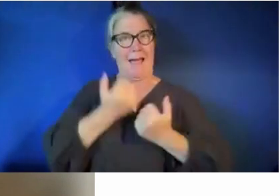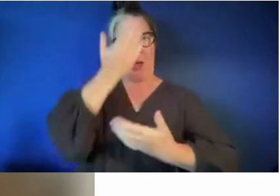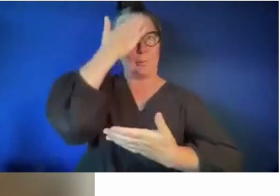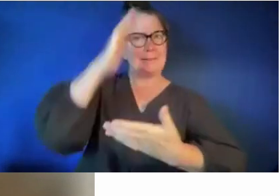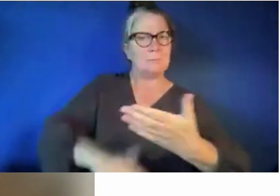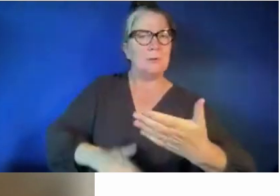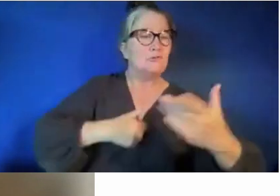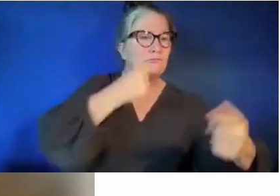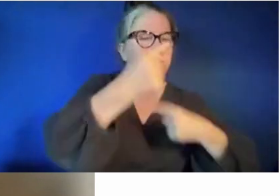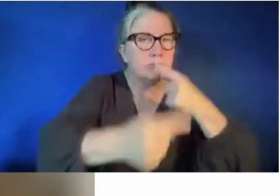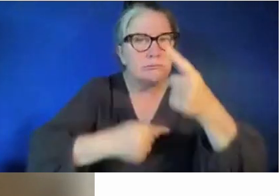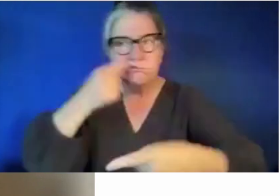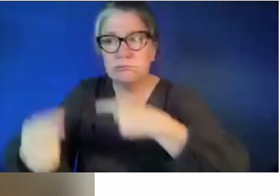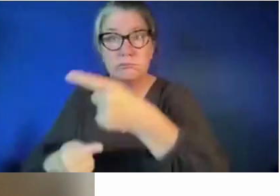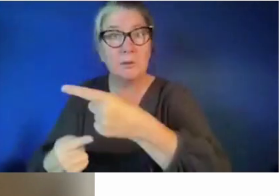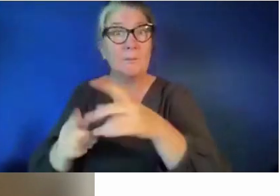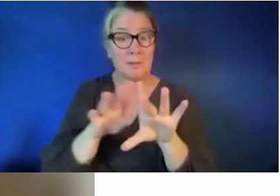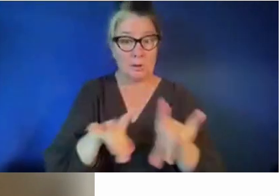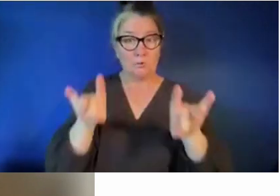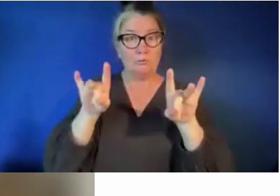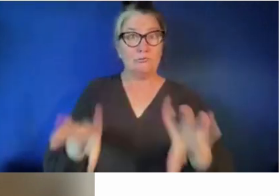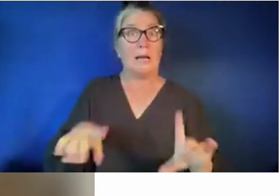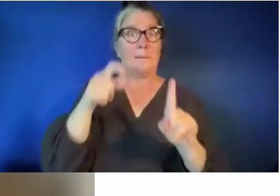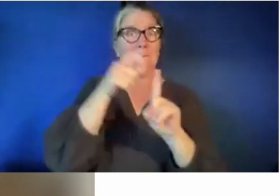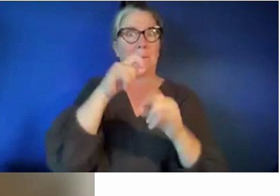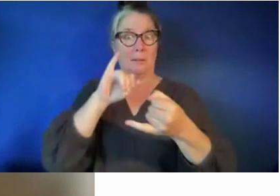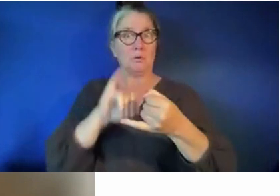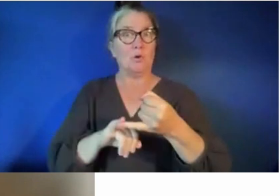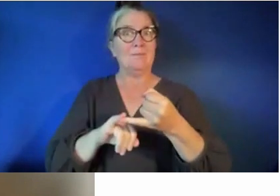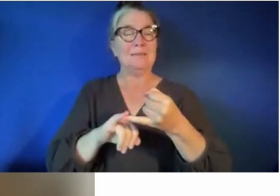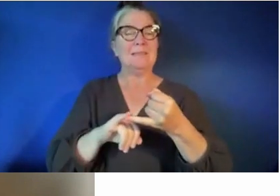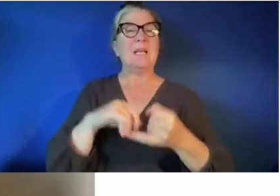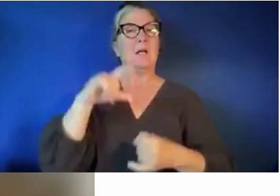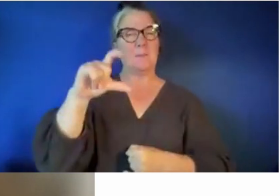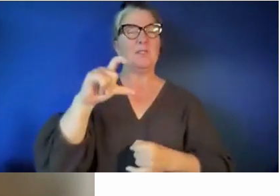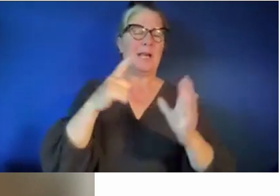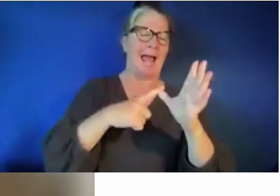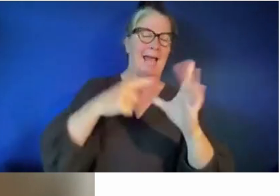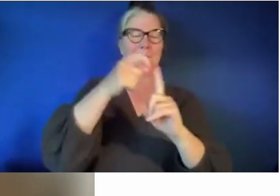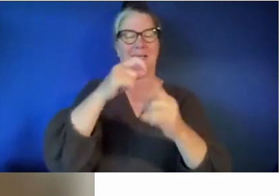is capturing some of those stories. We'll now show you a trailer of some of the stories that have been captured so far.